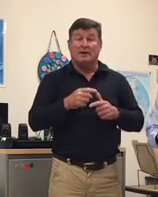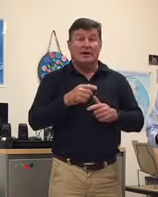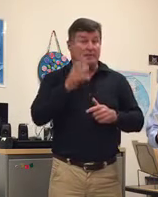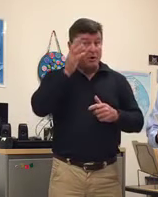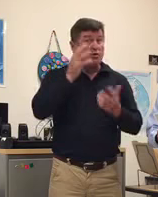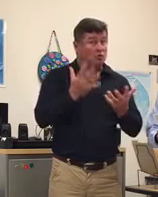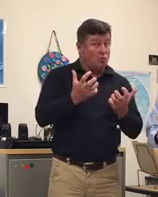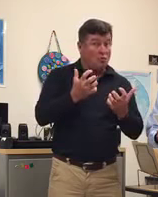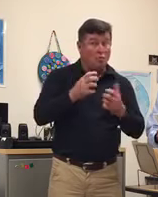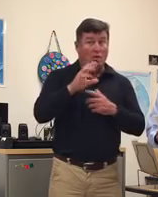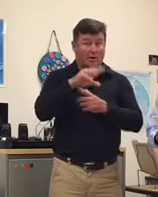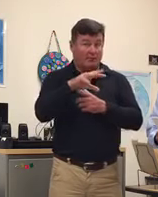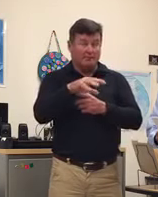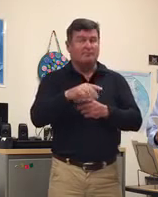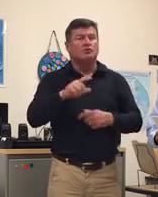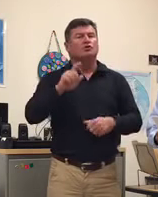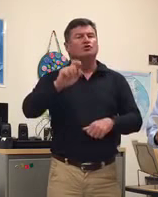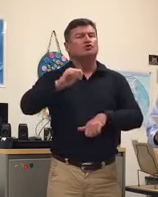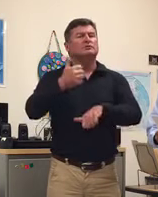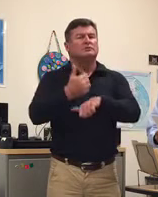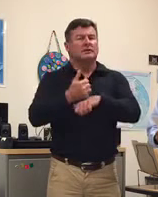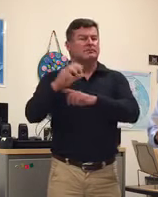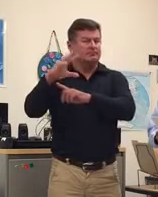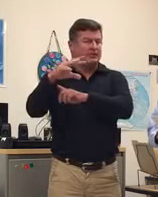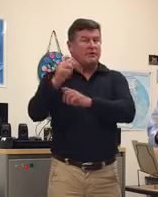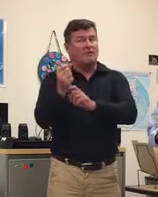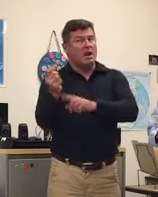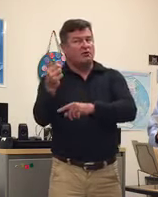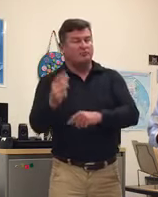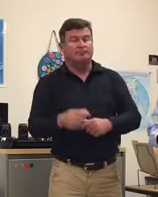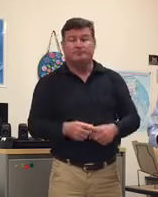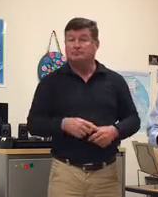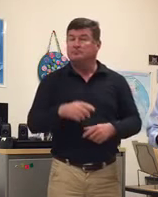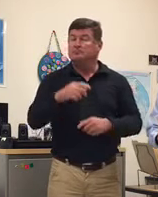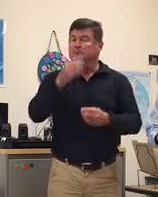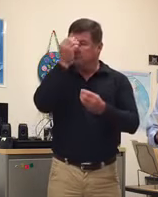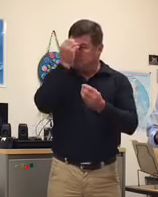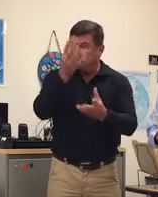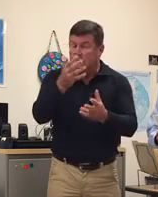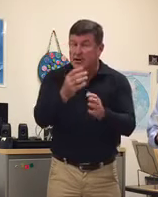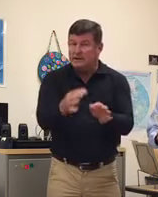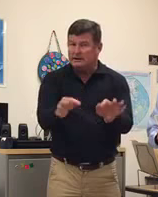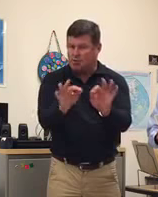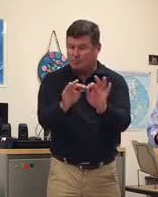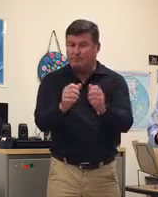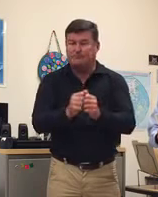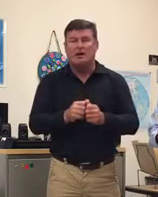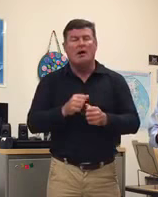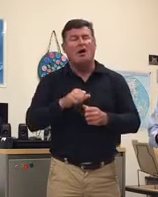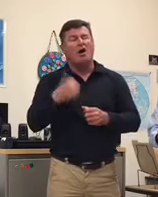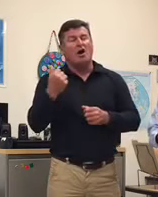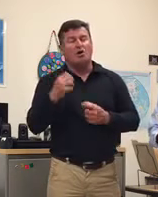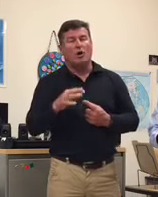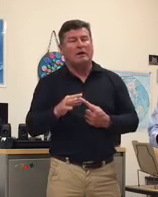decide right away for the next school year there should be video monitoring. Now it is also important to point out that